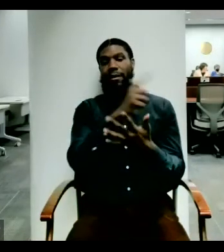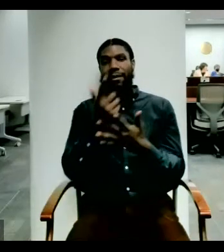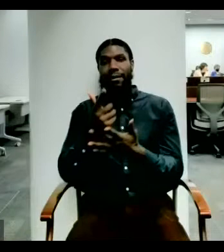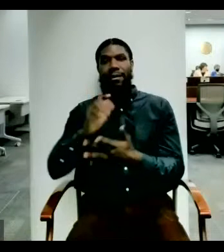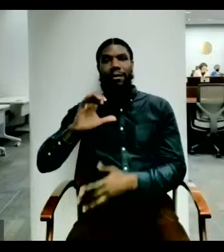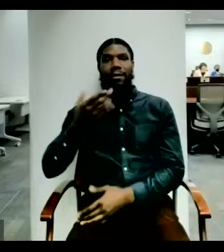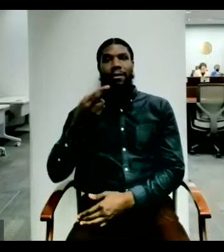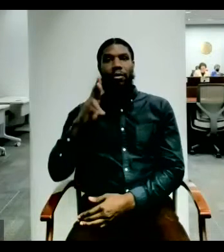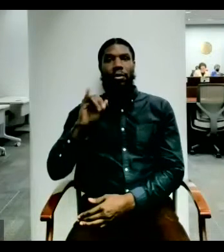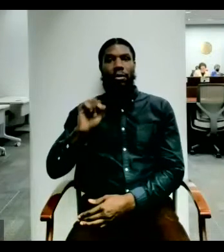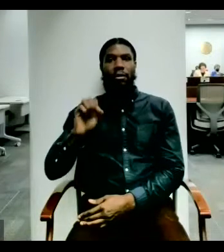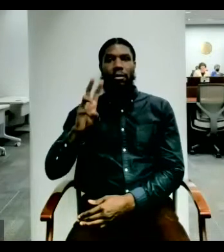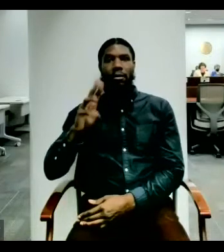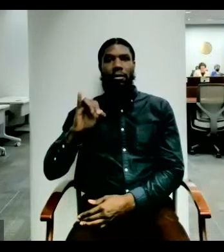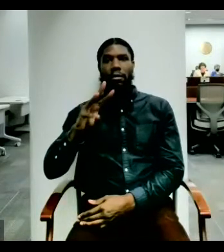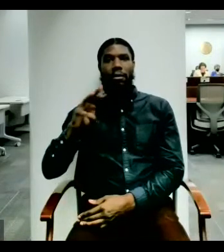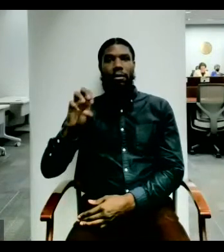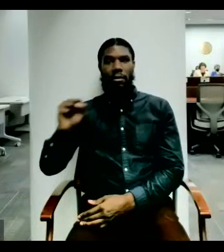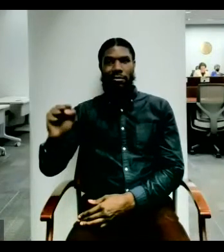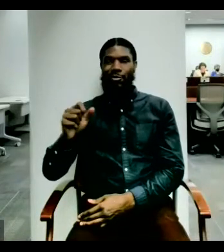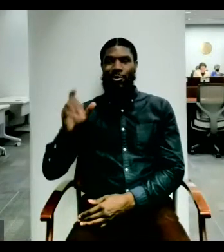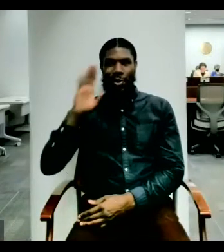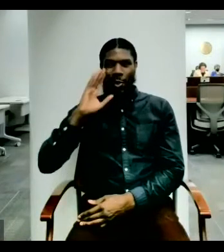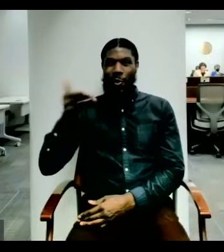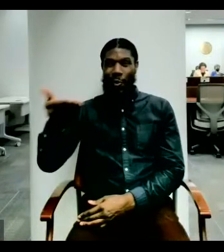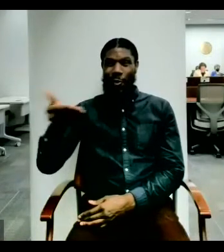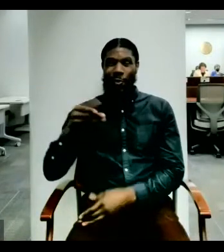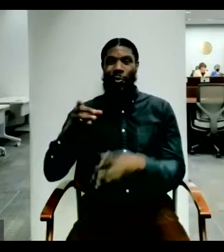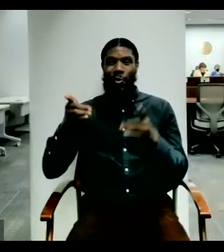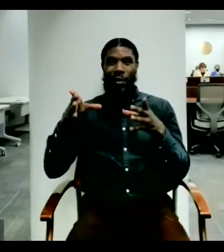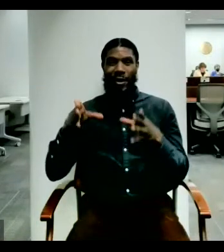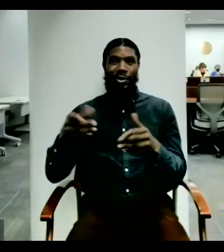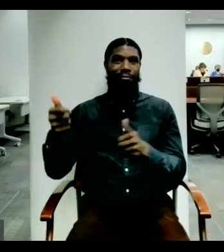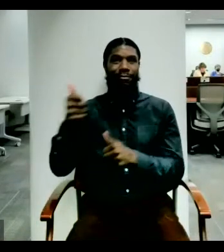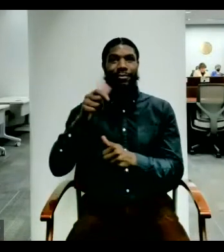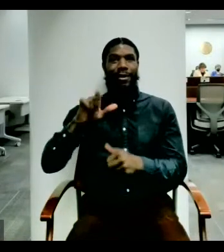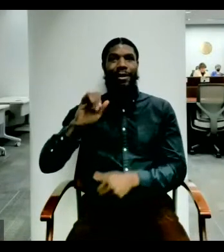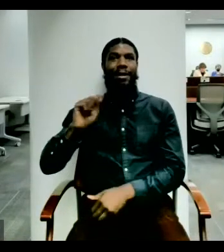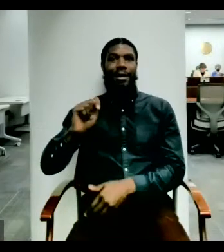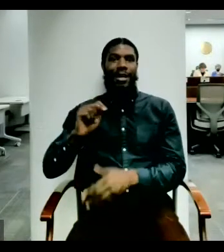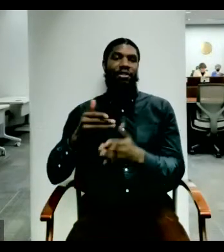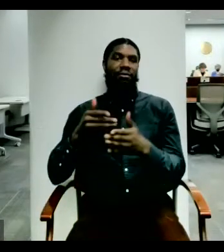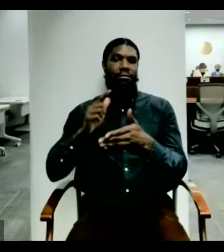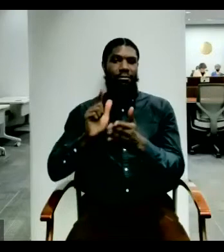hello. Welcome. Director of litigation for our National Legal Advocacy Network,